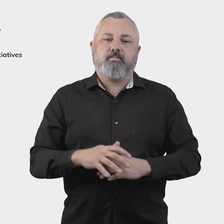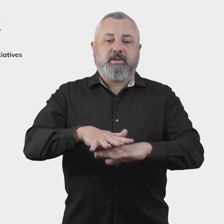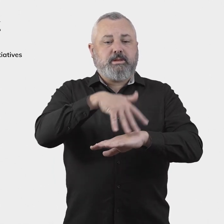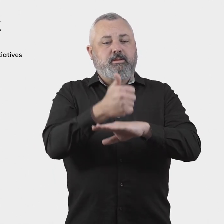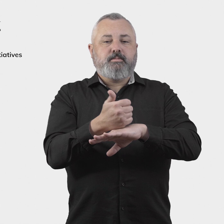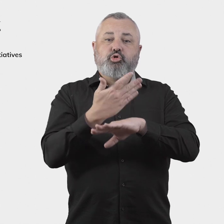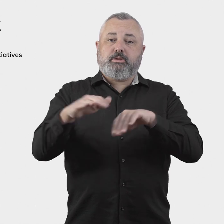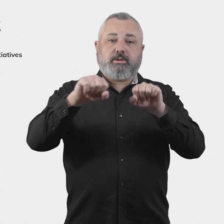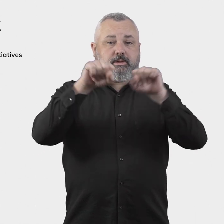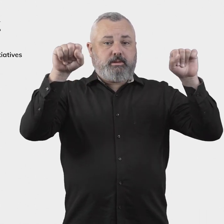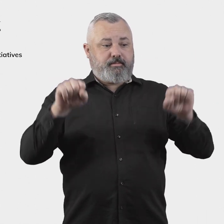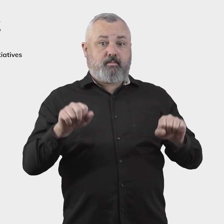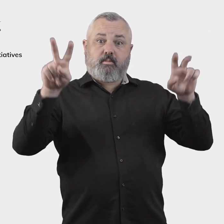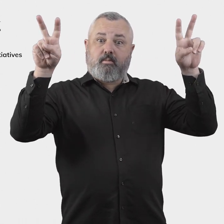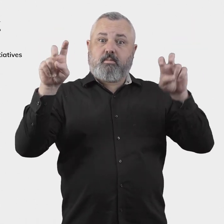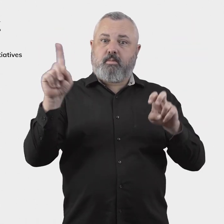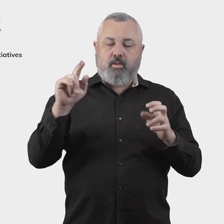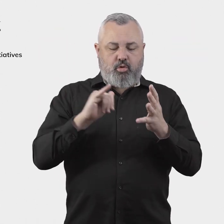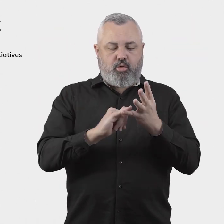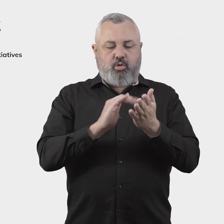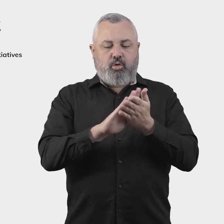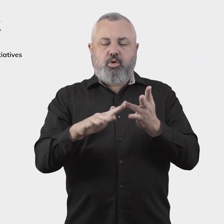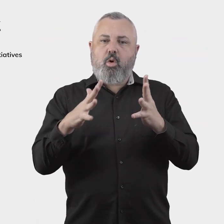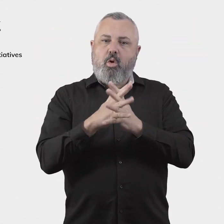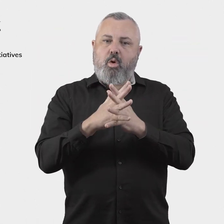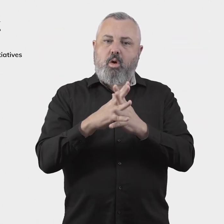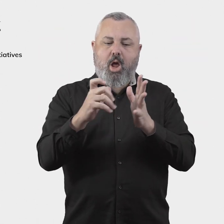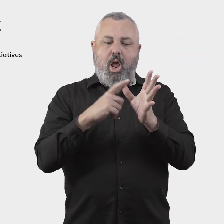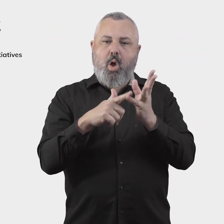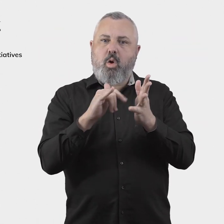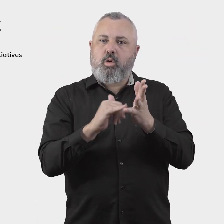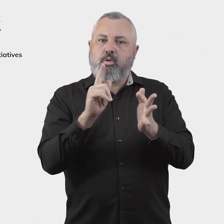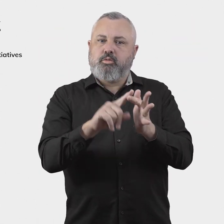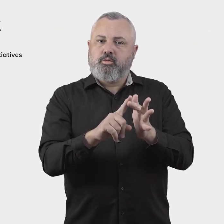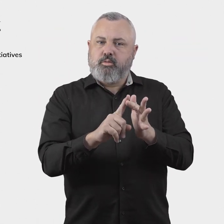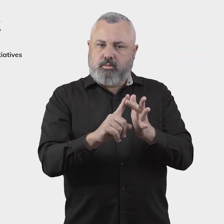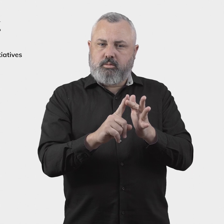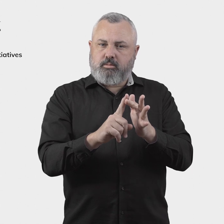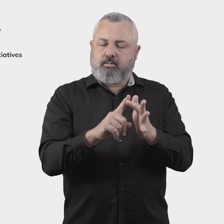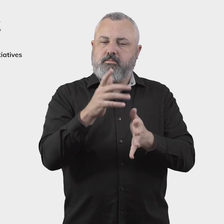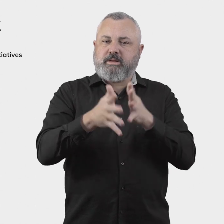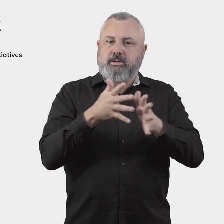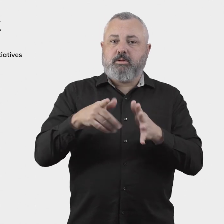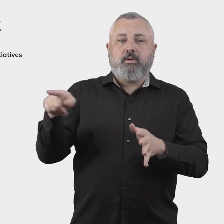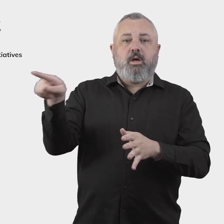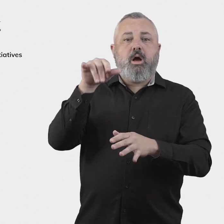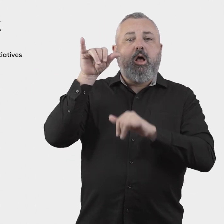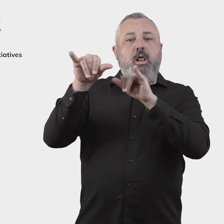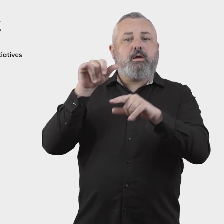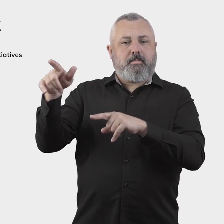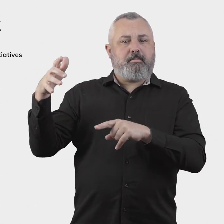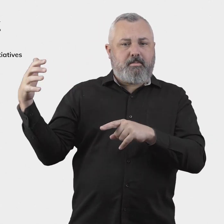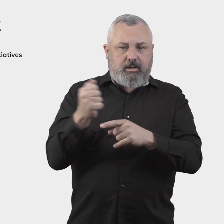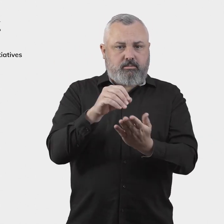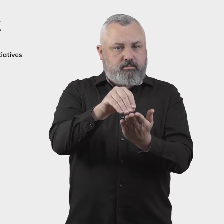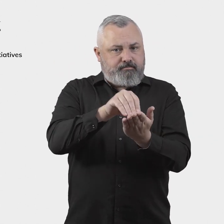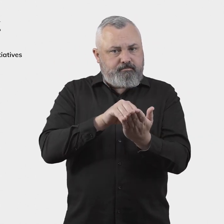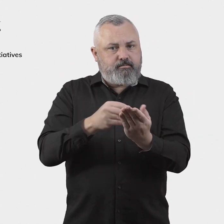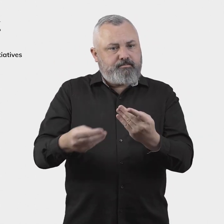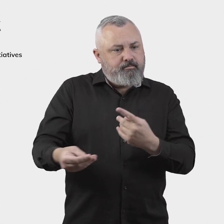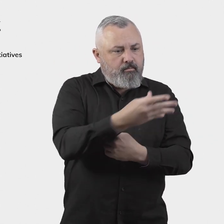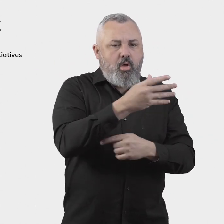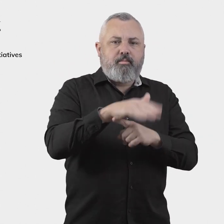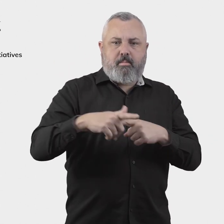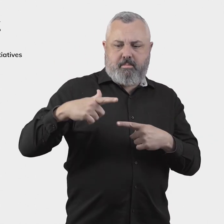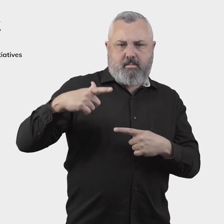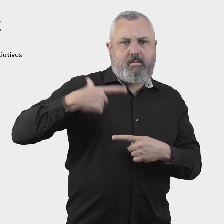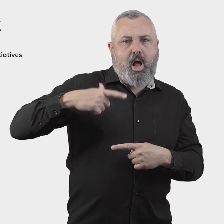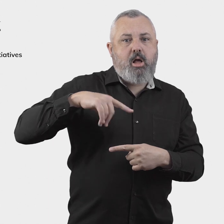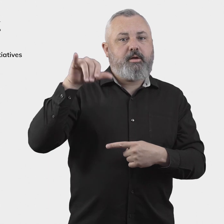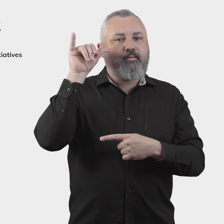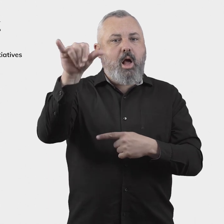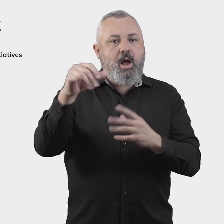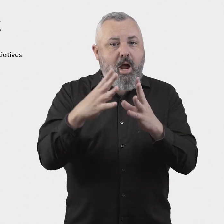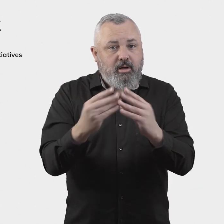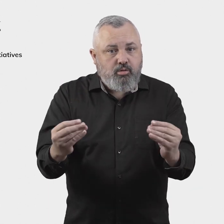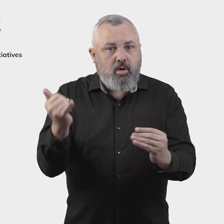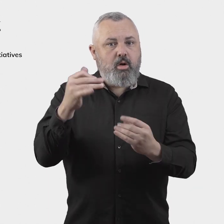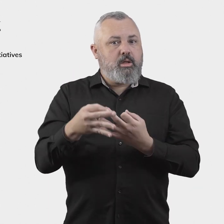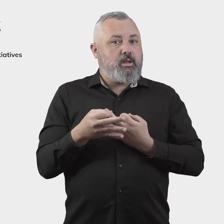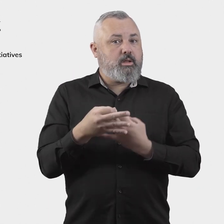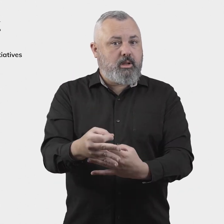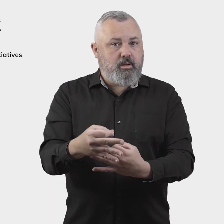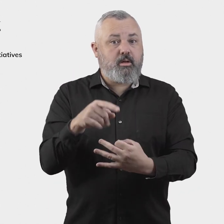Adopt a ‘show cause’ arrangement, requiring airlines to report the reasons for delays and cancellations as part of the